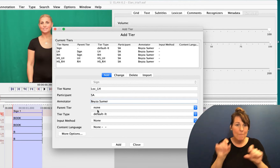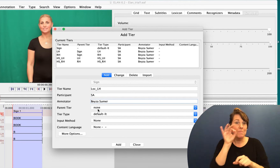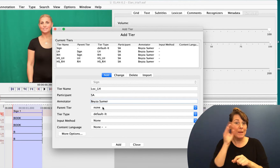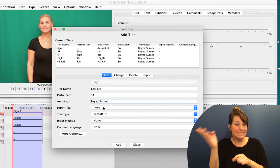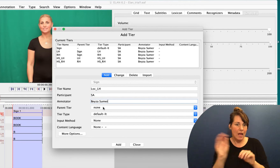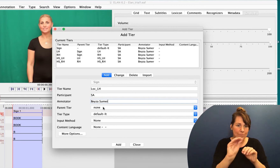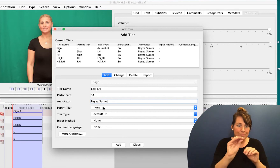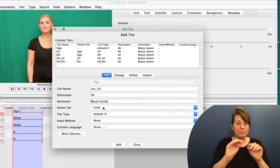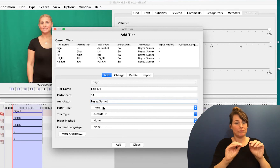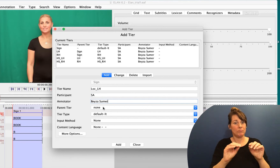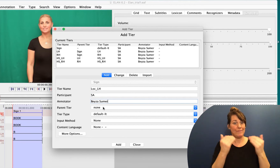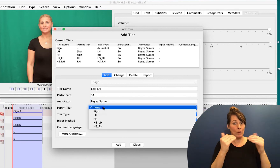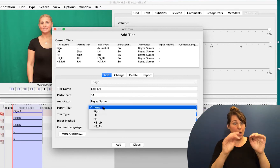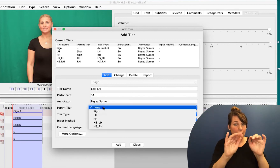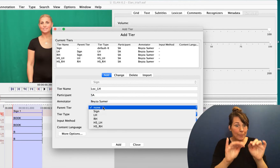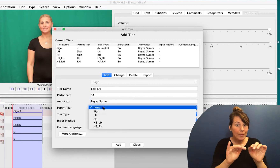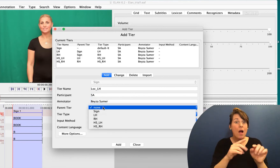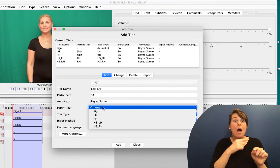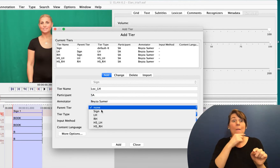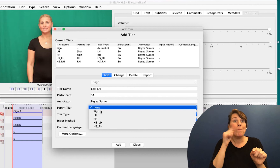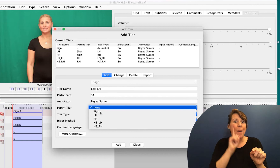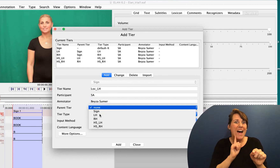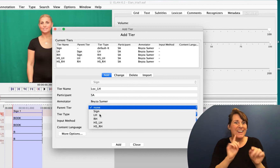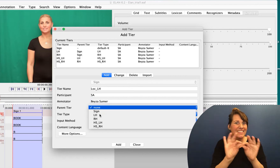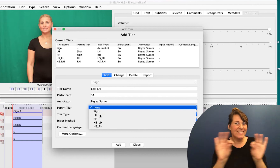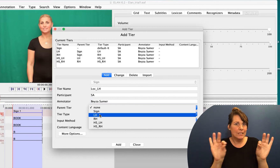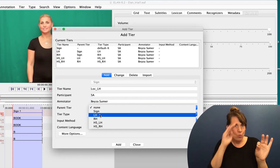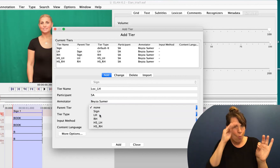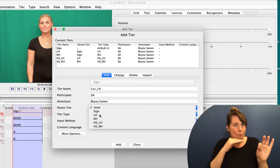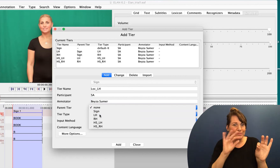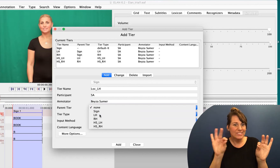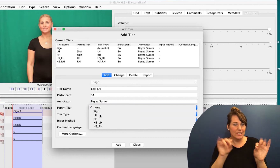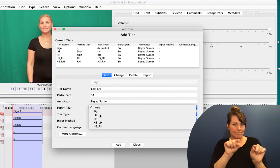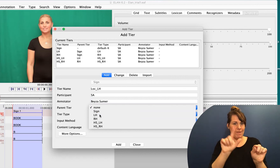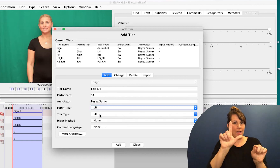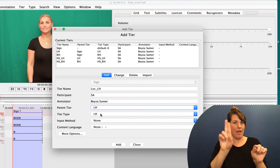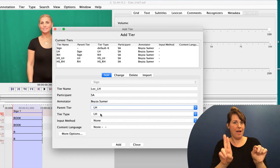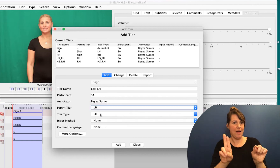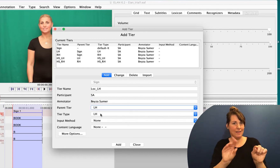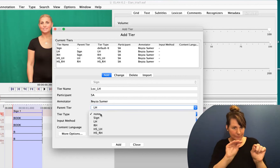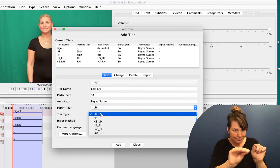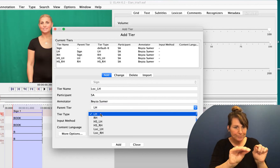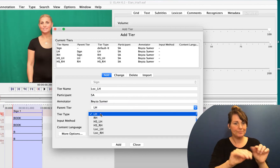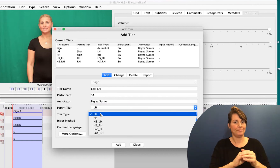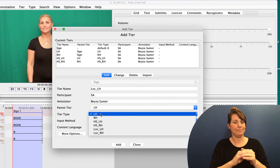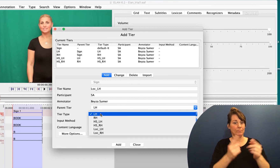and then the parent tier I want the left hand to be the parents. And tier type.